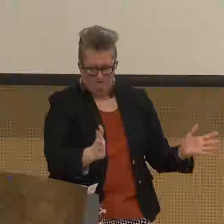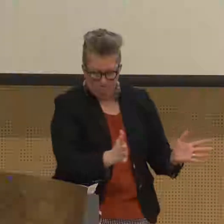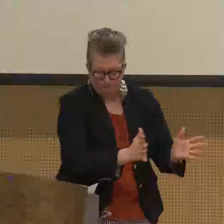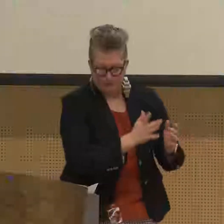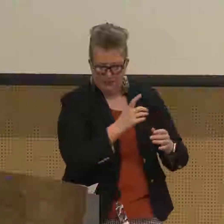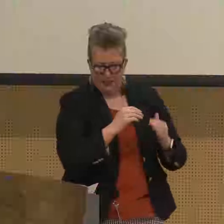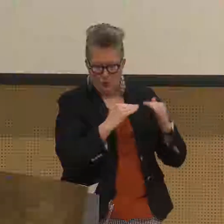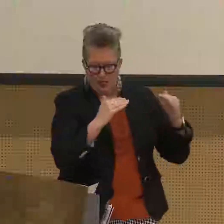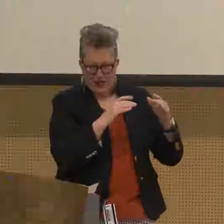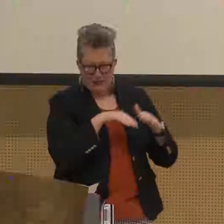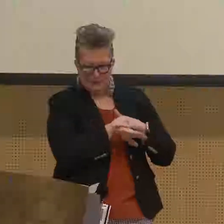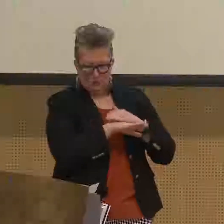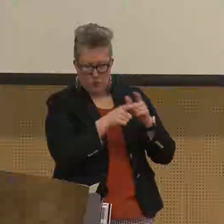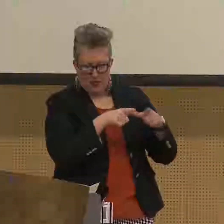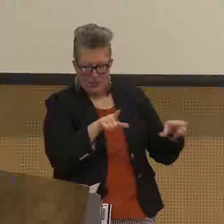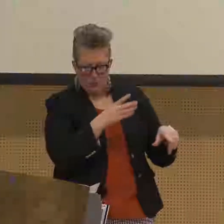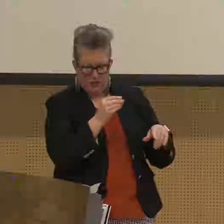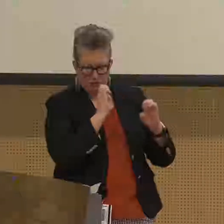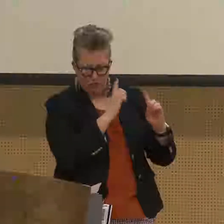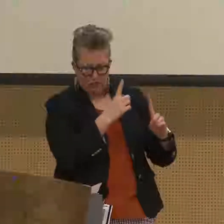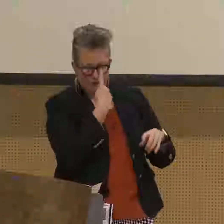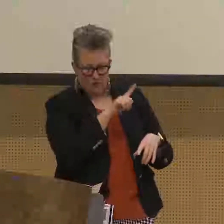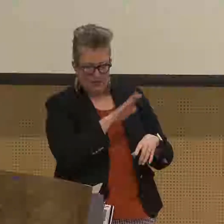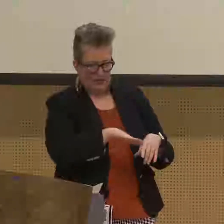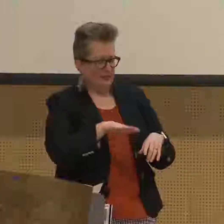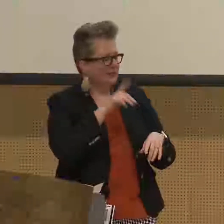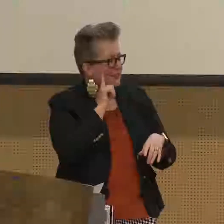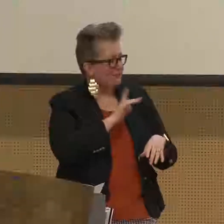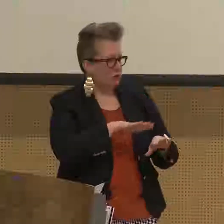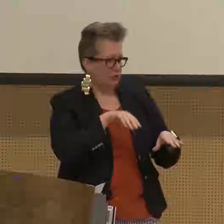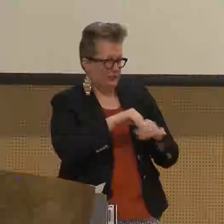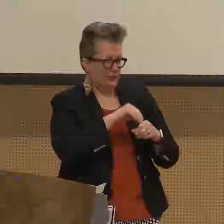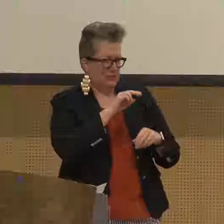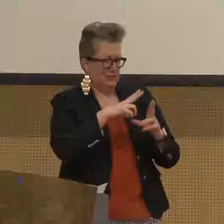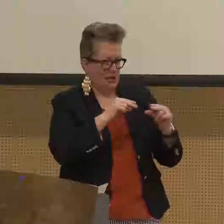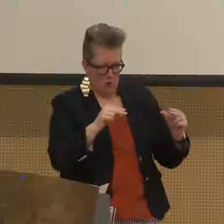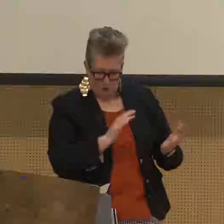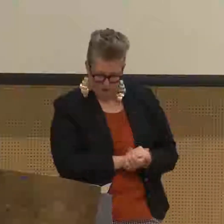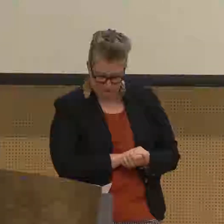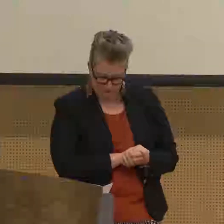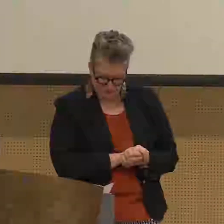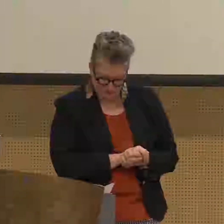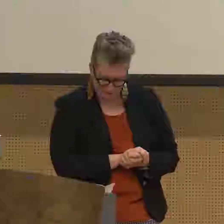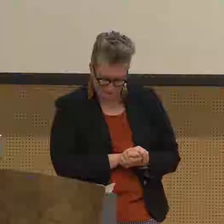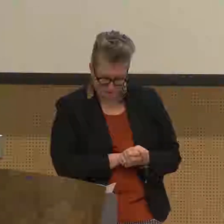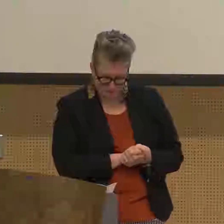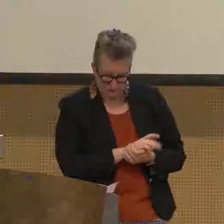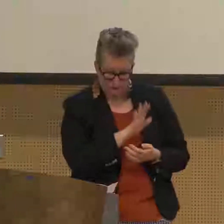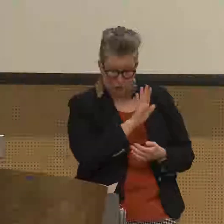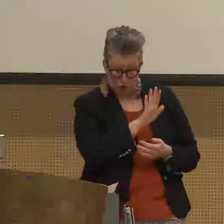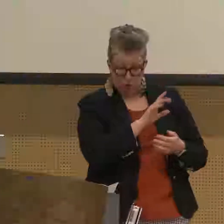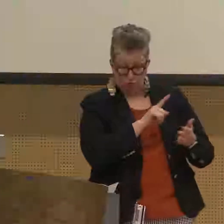Manos Unidas is a 501(c)(3) nonprofit organization to encourage or increase the education